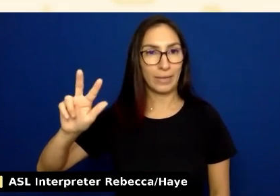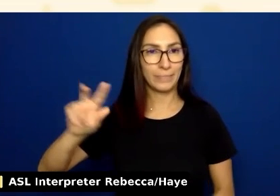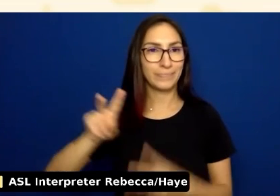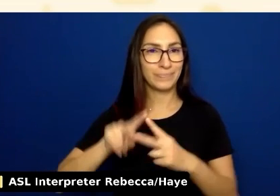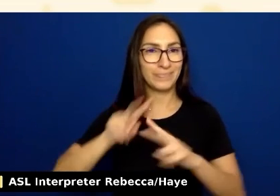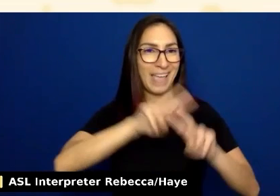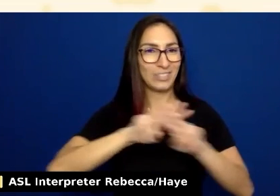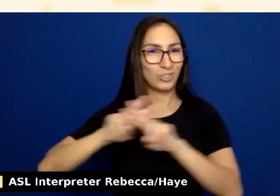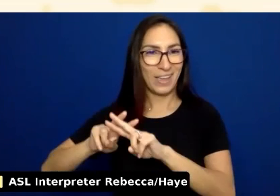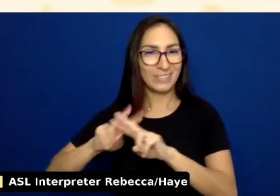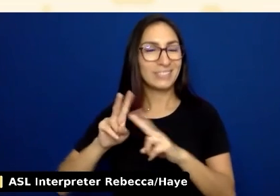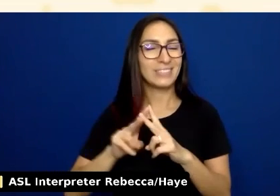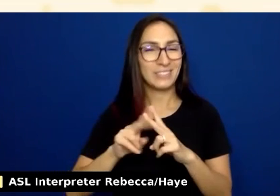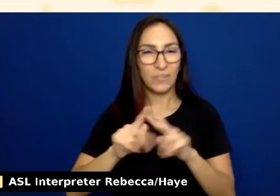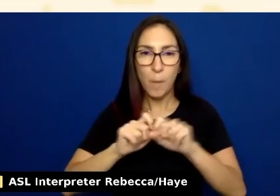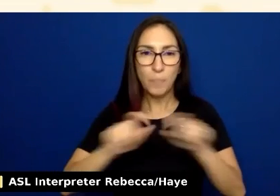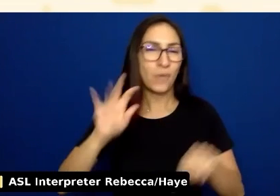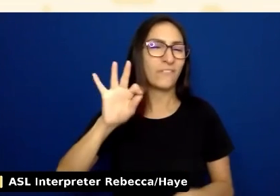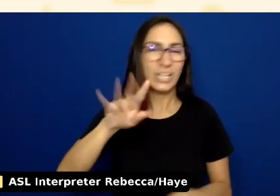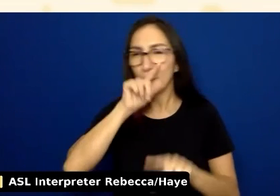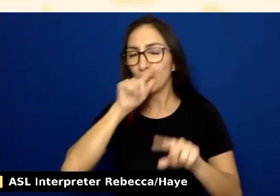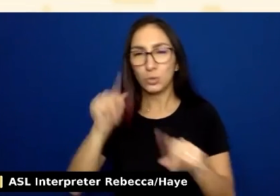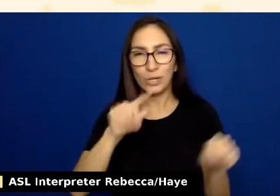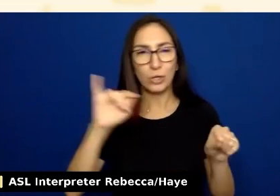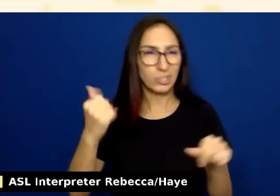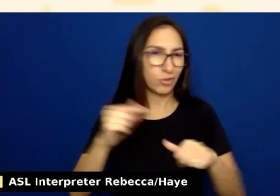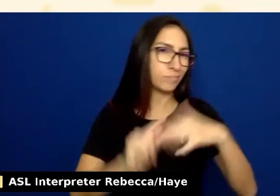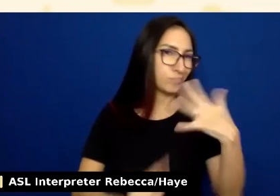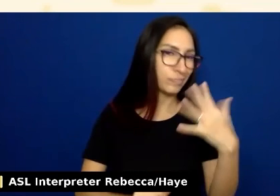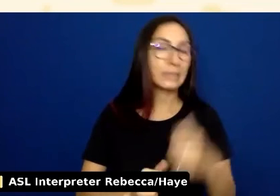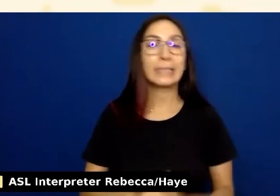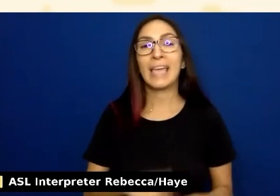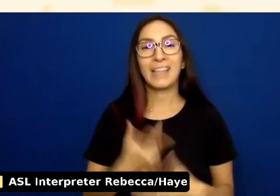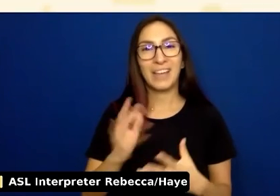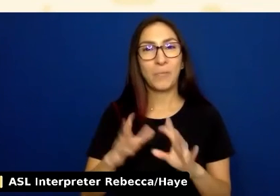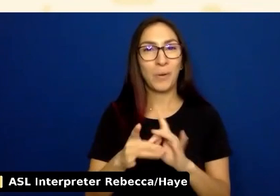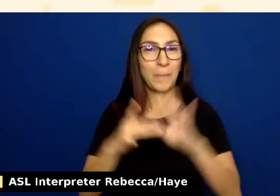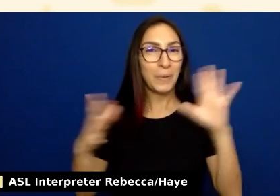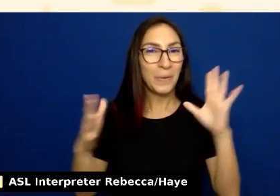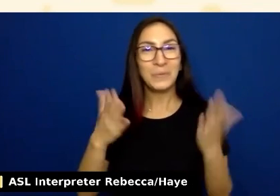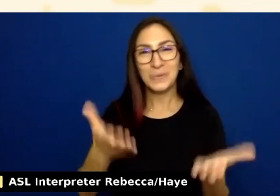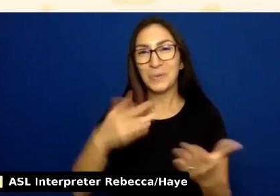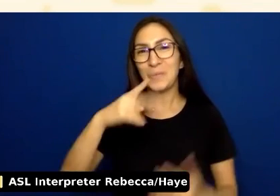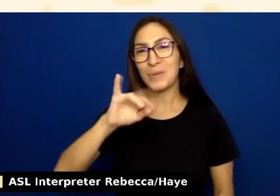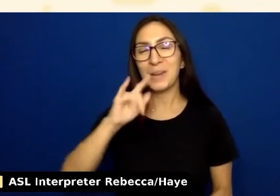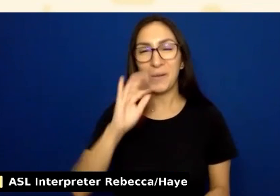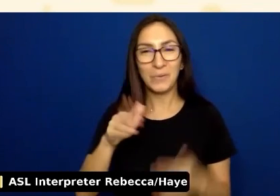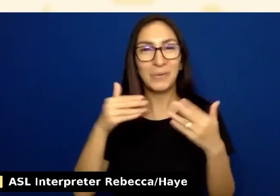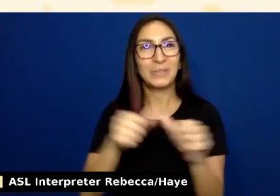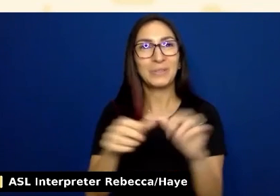I think it will relieve you of all this and I will go on and talk a little bit about some of the housekeeping stuff.